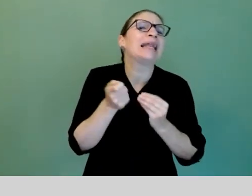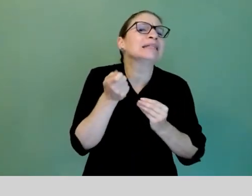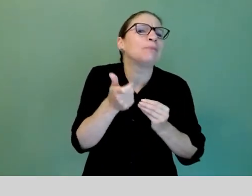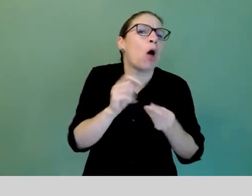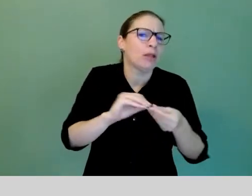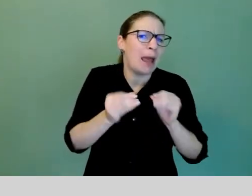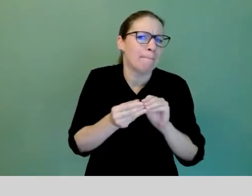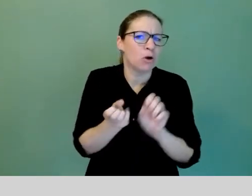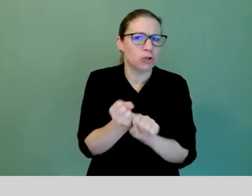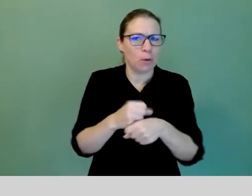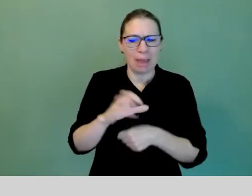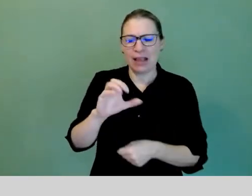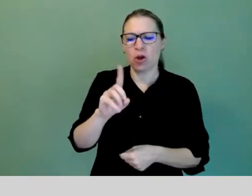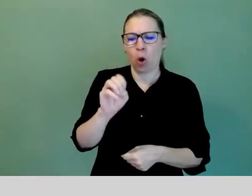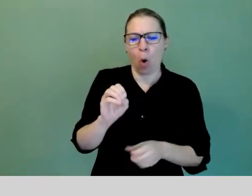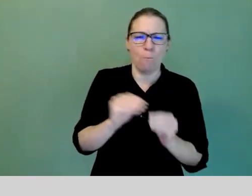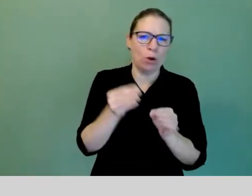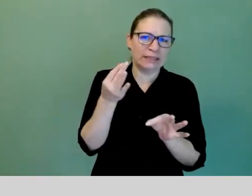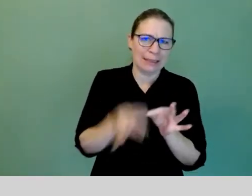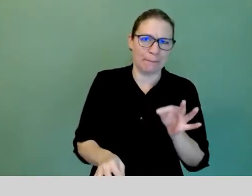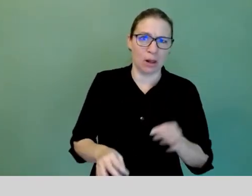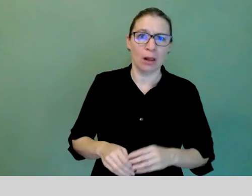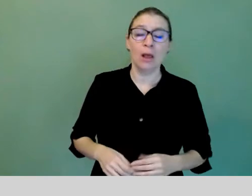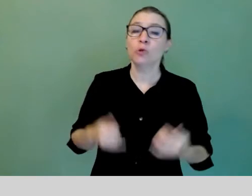So what does it look like to use this?